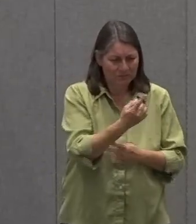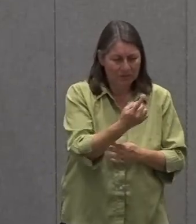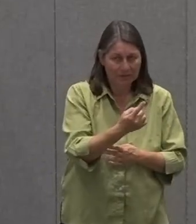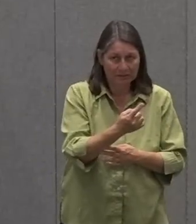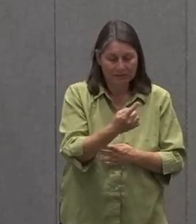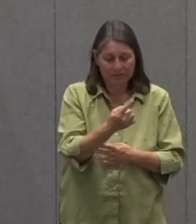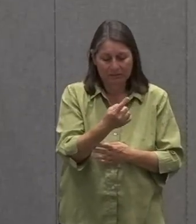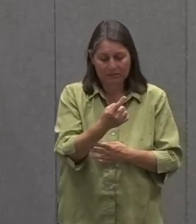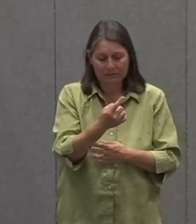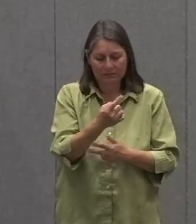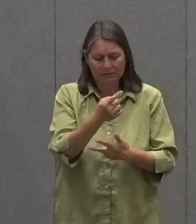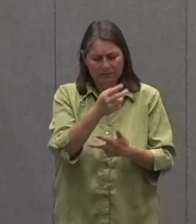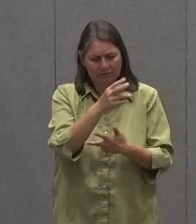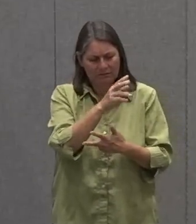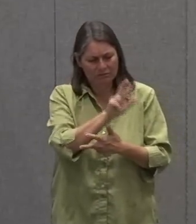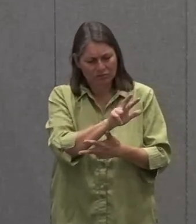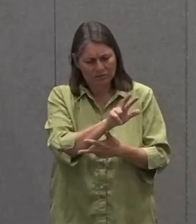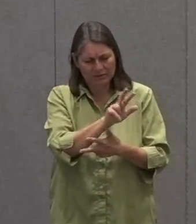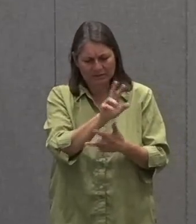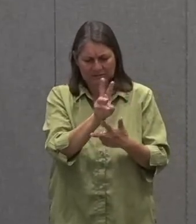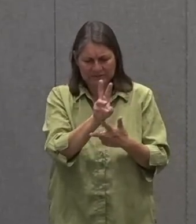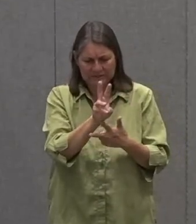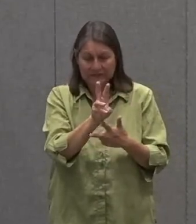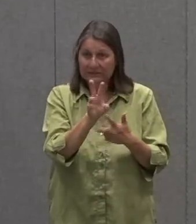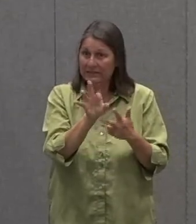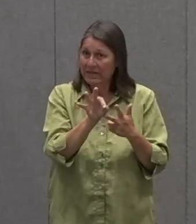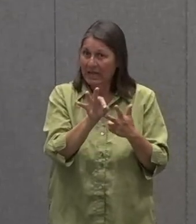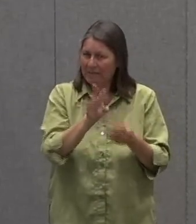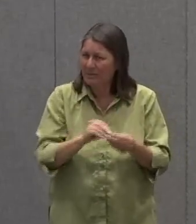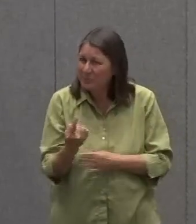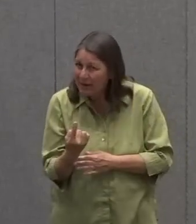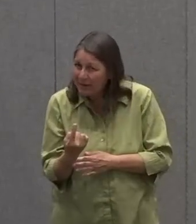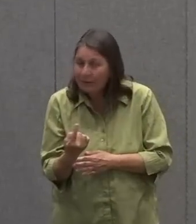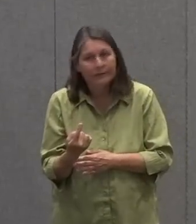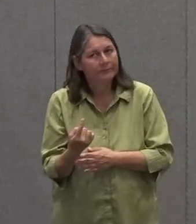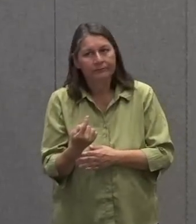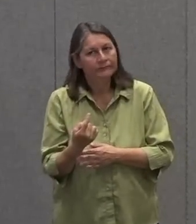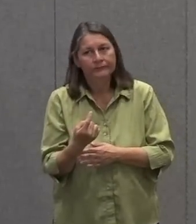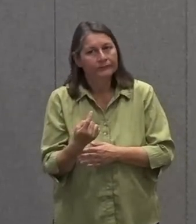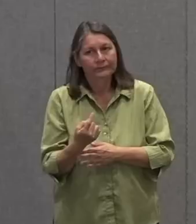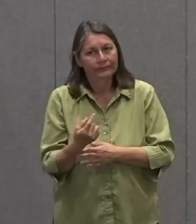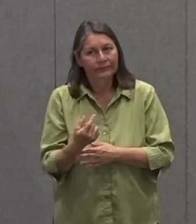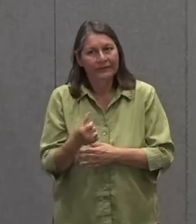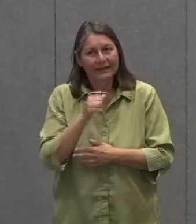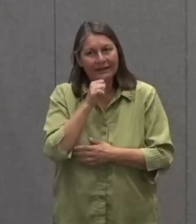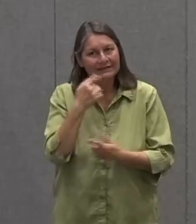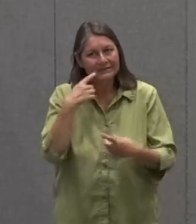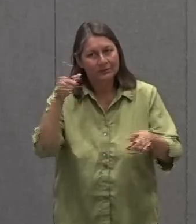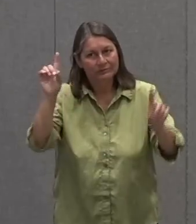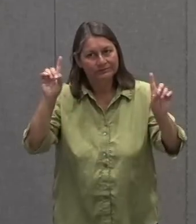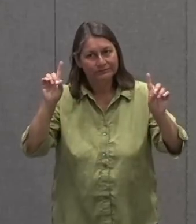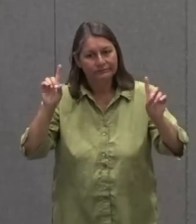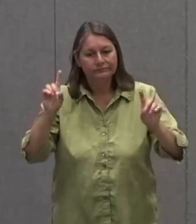No, no, it won't, right? Because if we were doing a logical sequence, a pattern, and that's